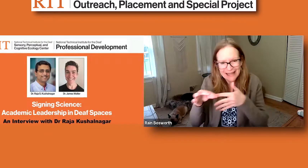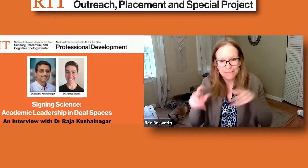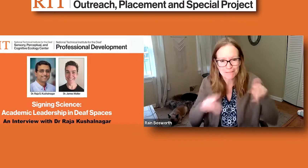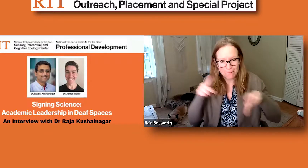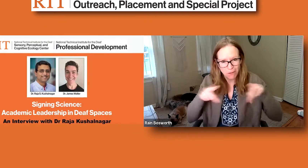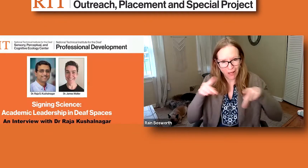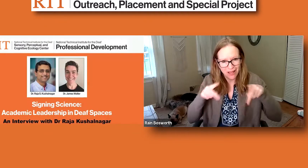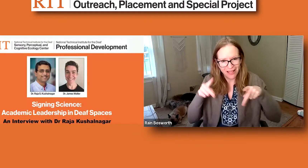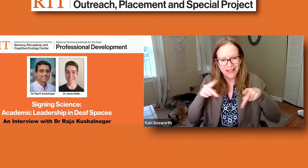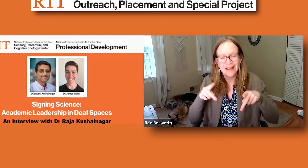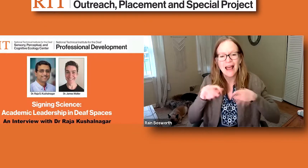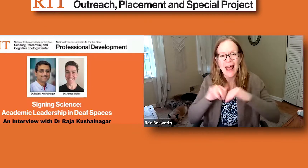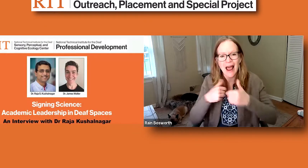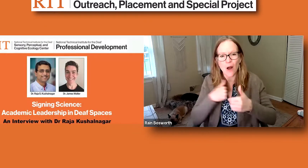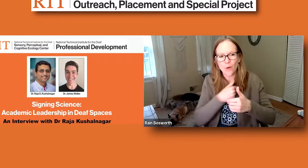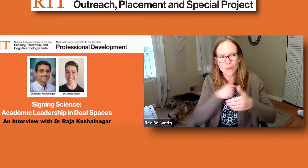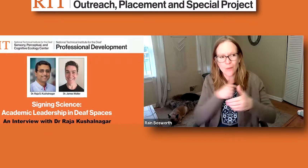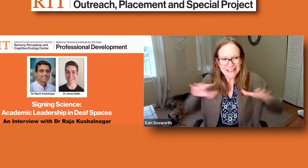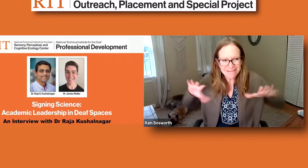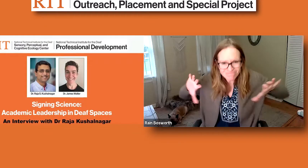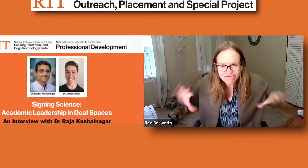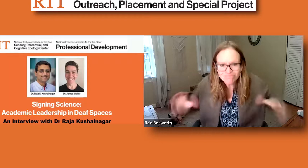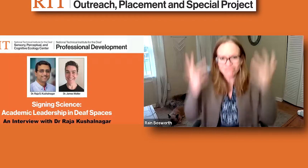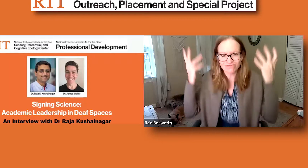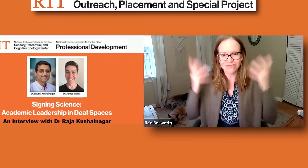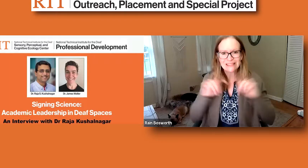These conversations are about how we lead people